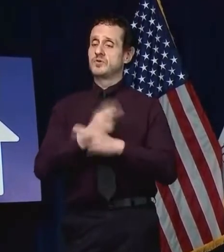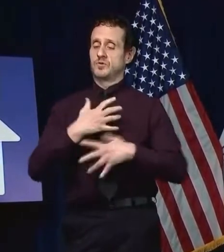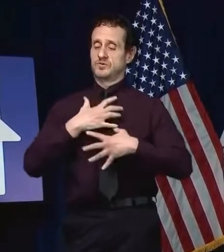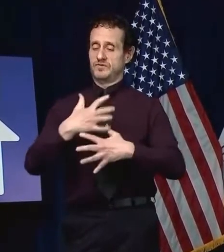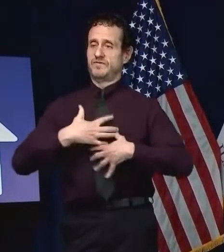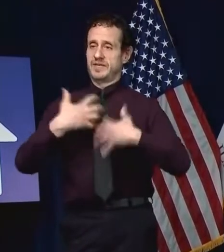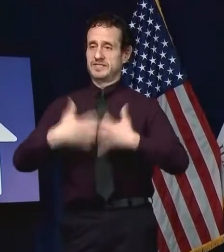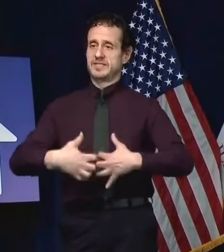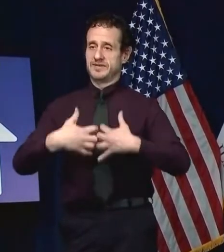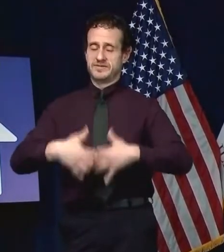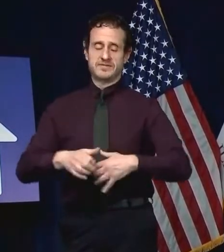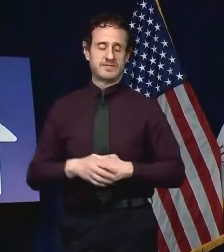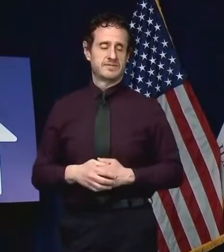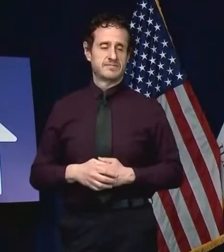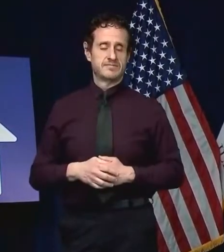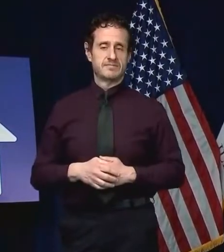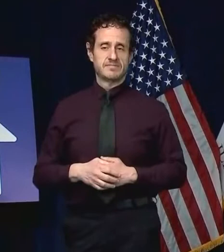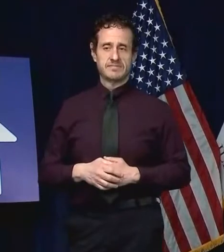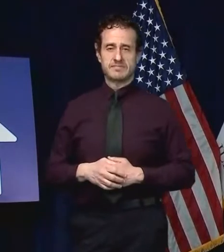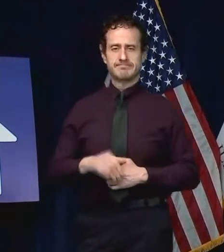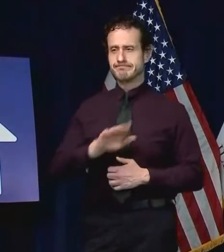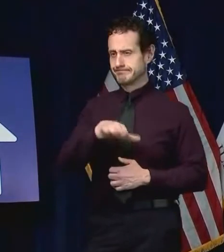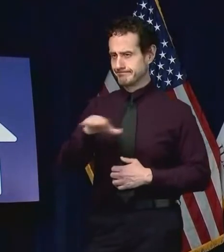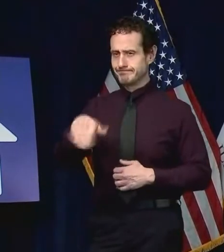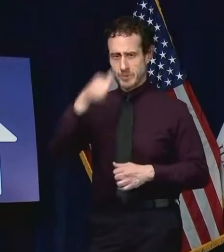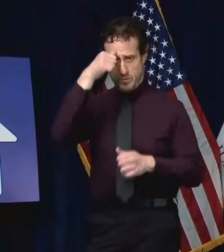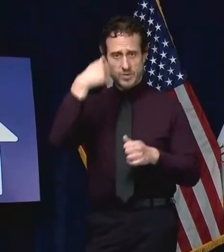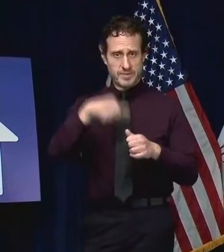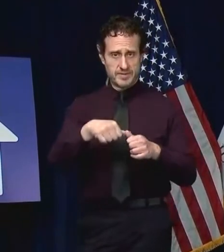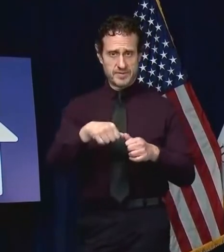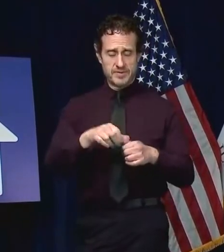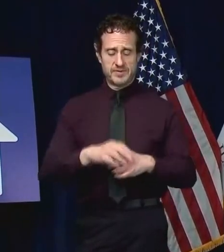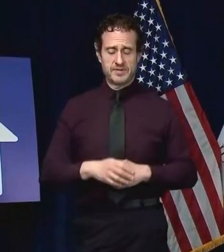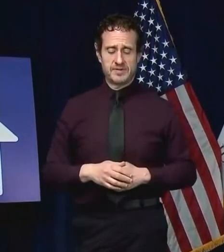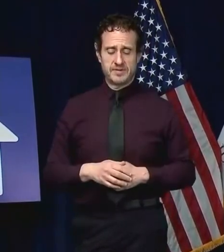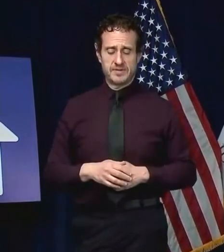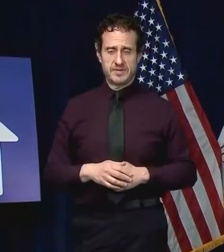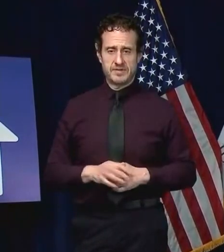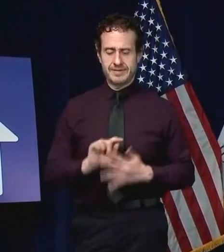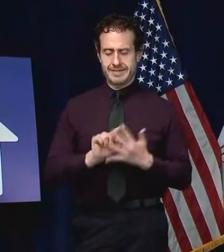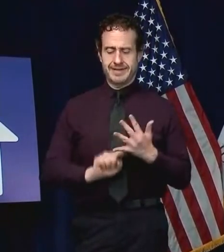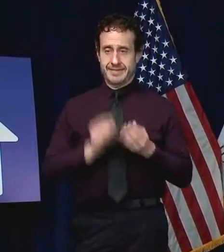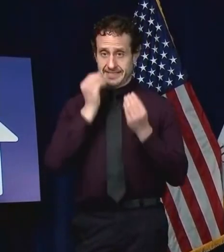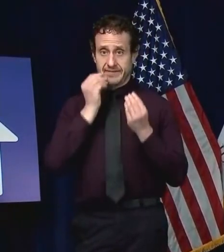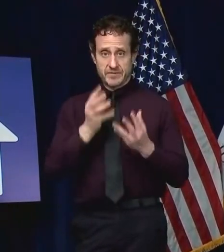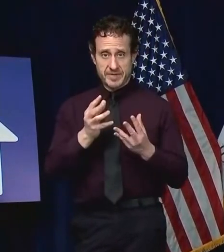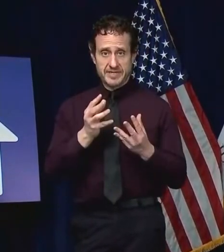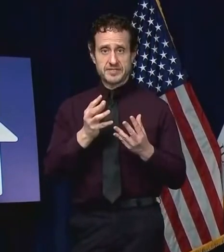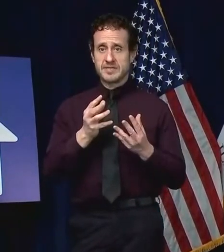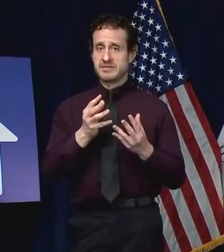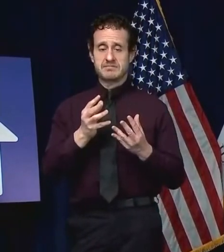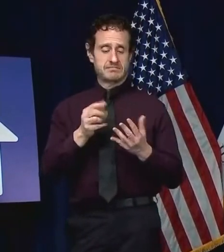rates and ventilator data. I'm want to remind everyone interested that all of